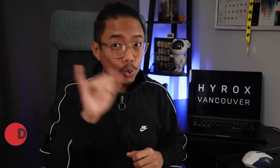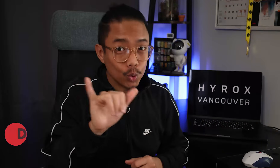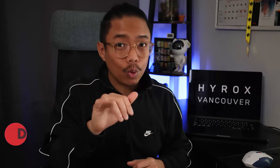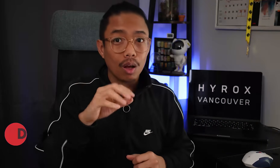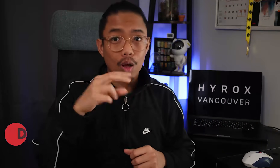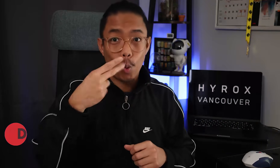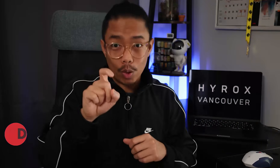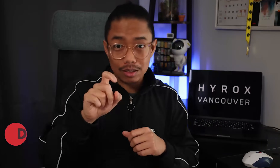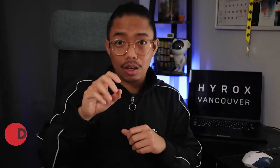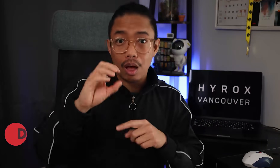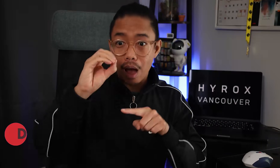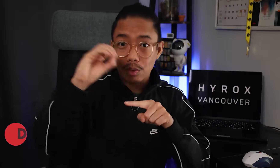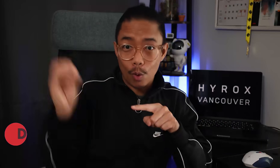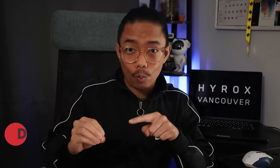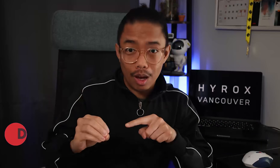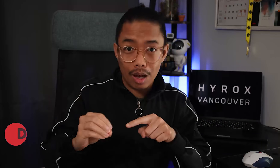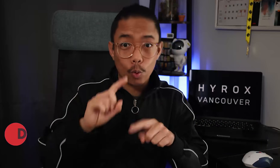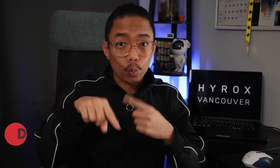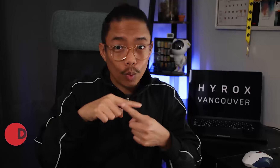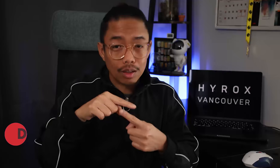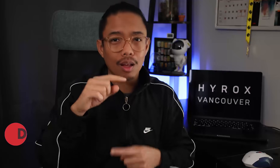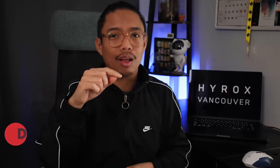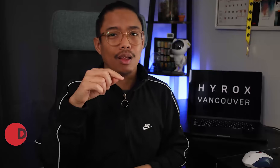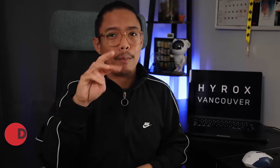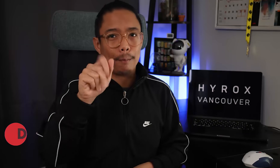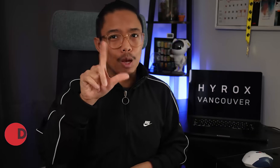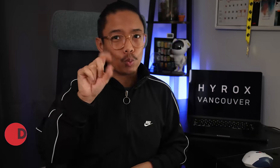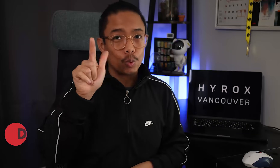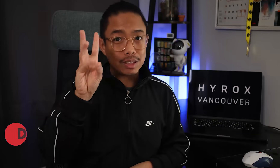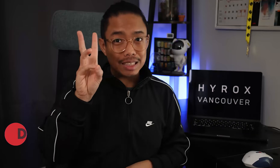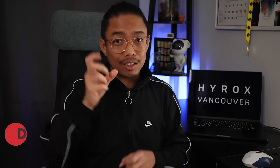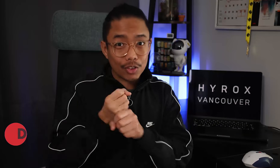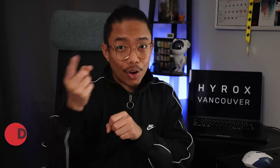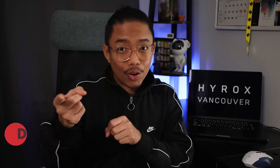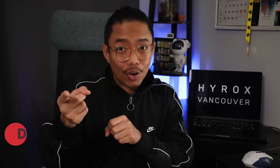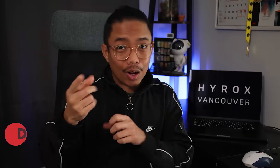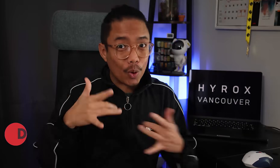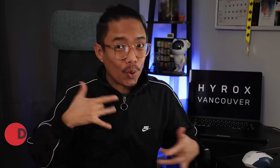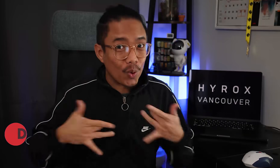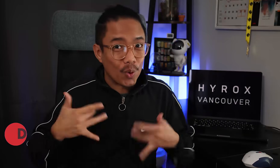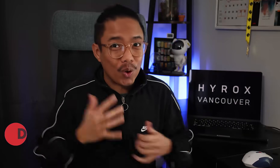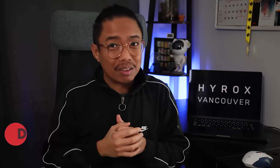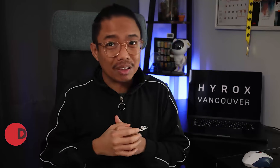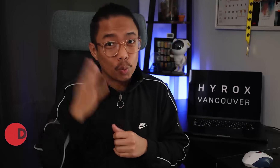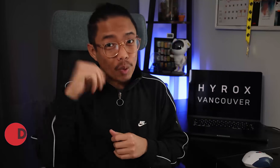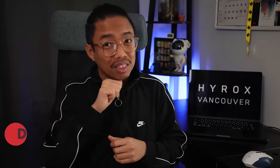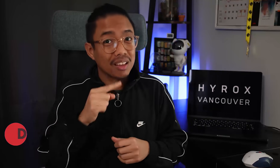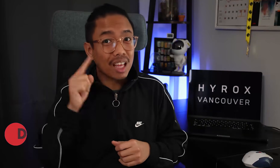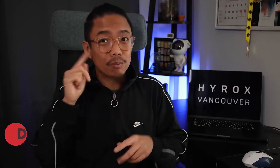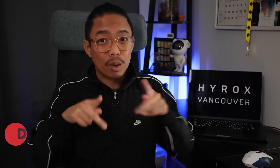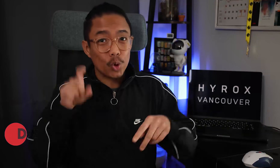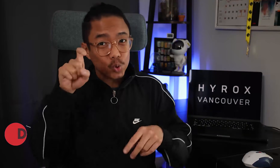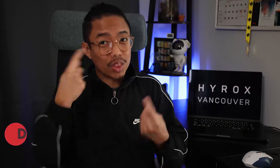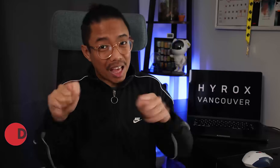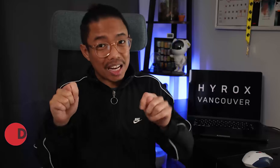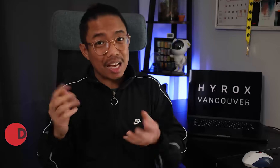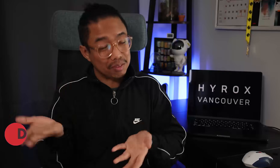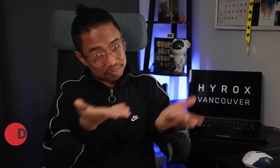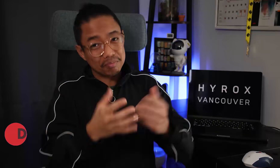Also, HYROX Ottawa will be in May 2026.